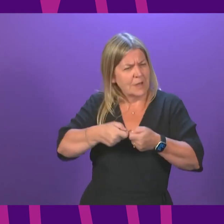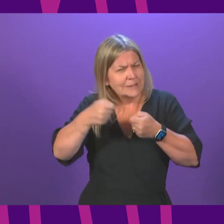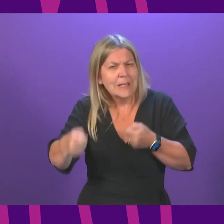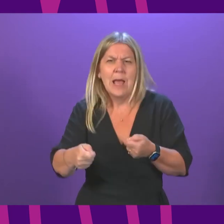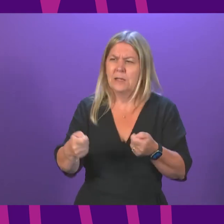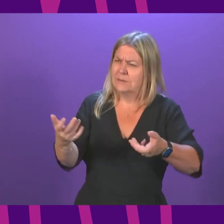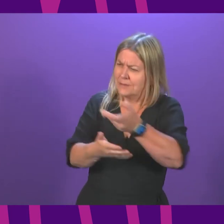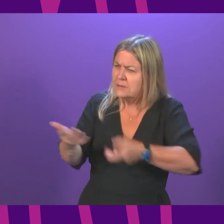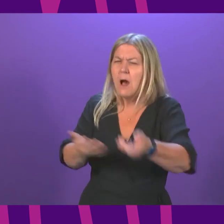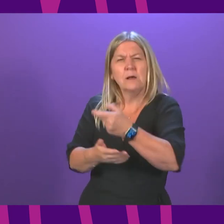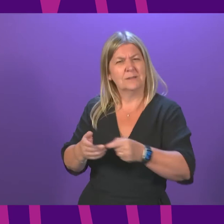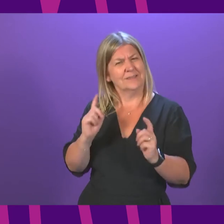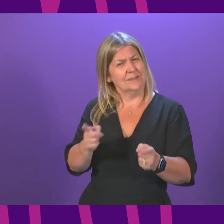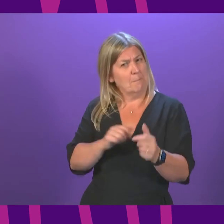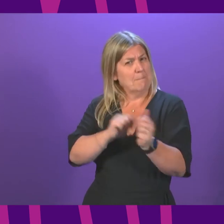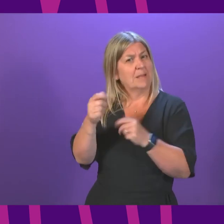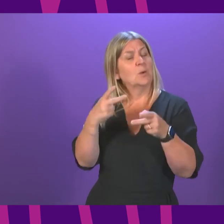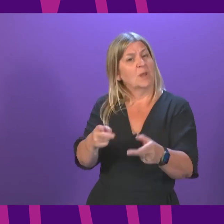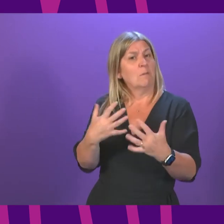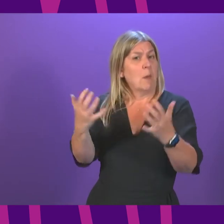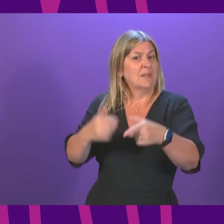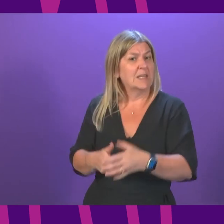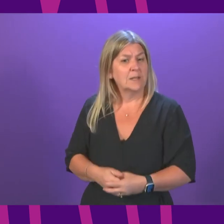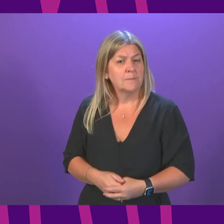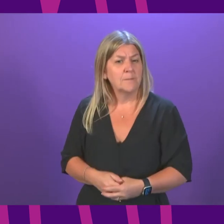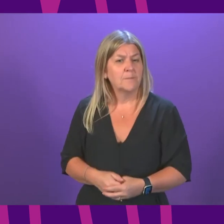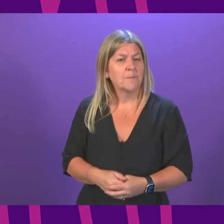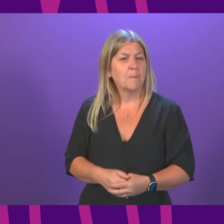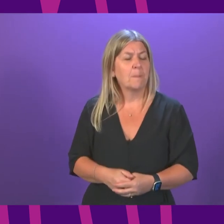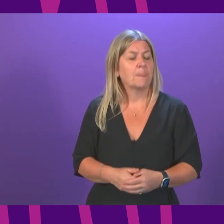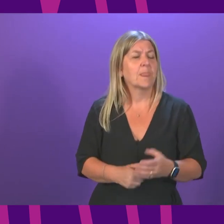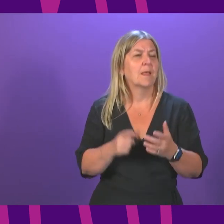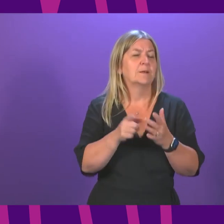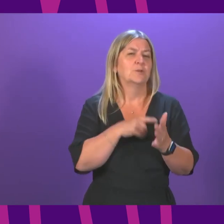more efficiently in the interest of the public good.